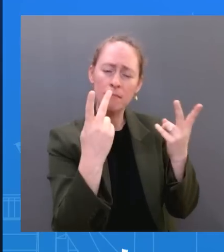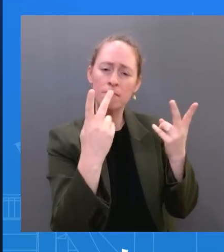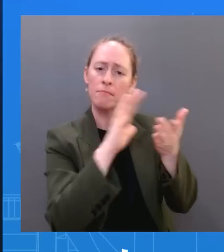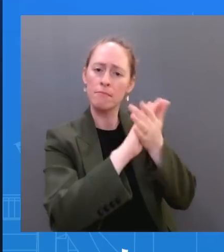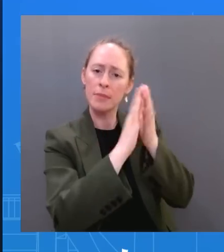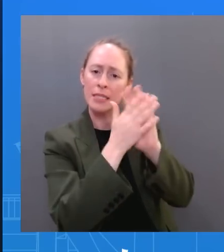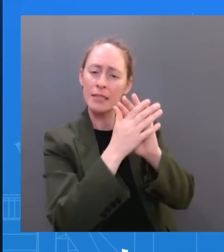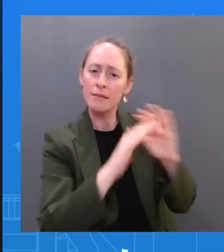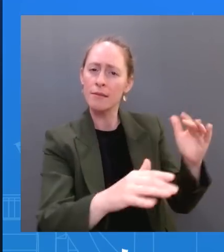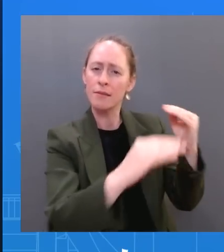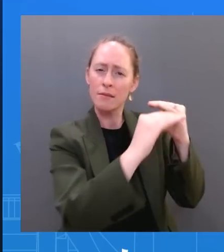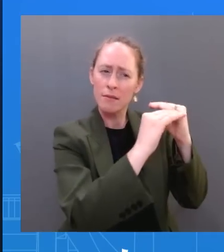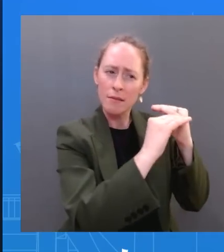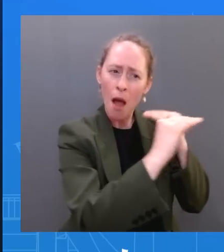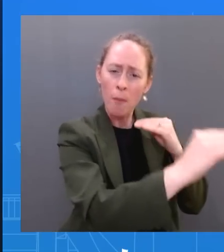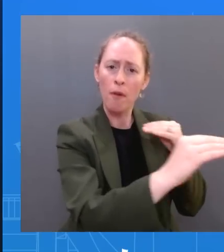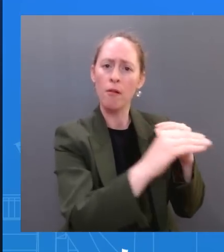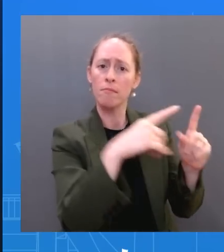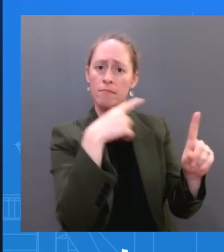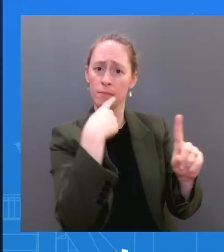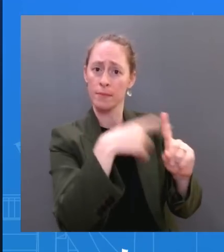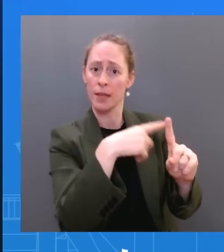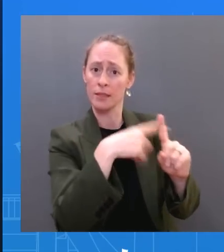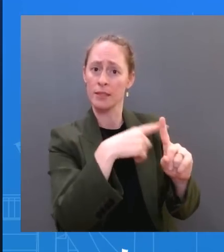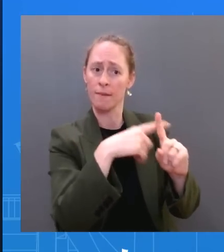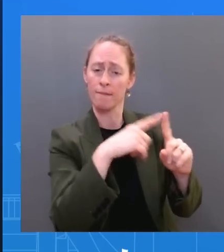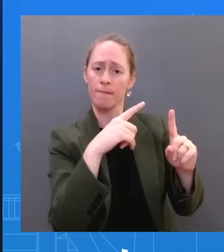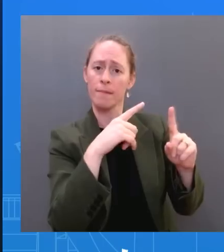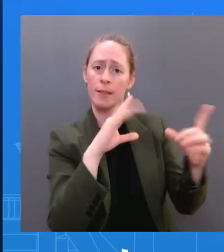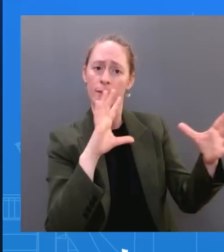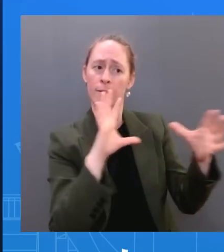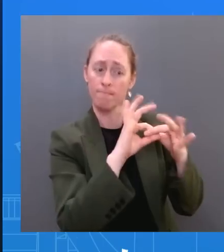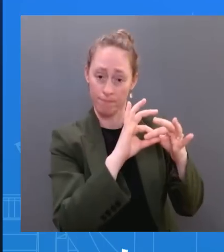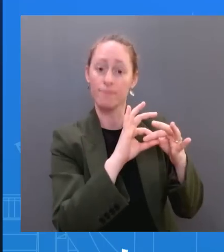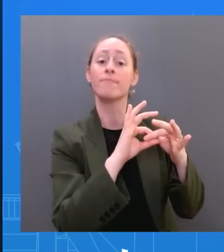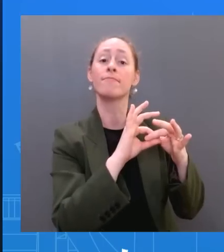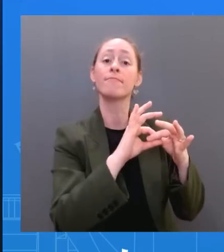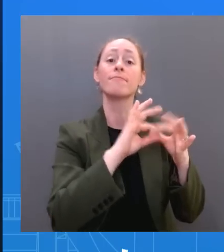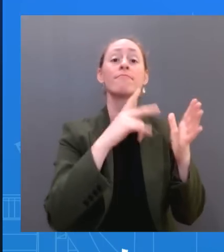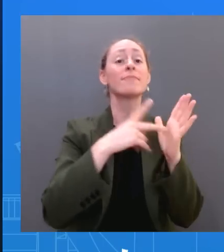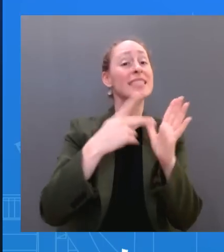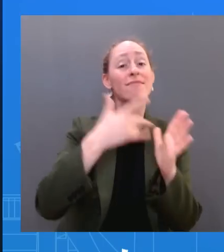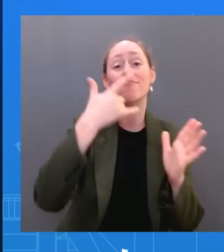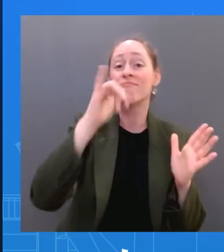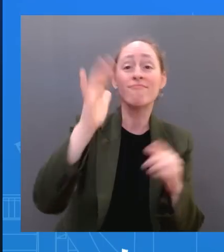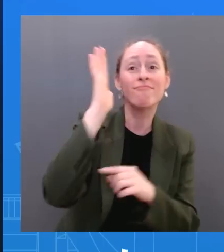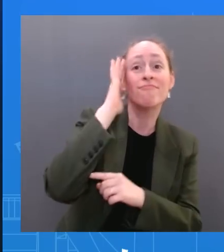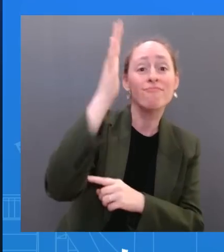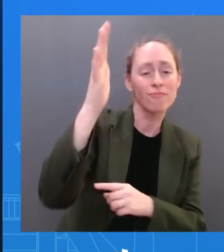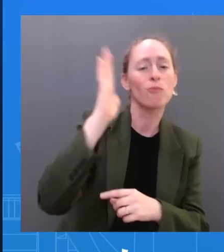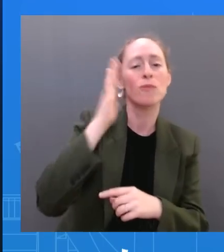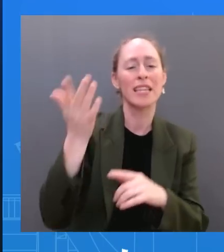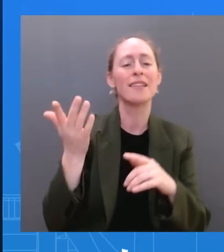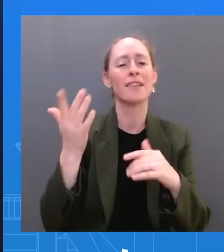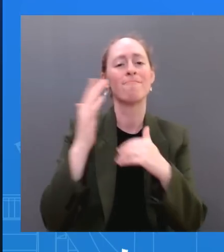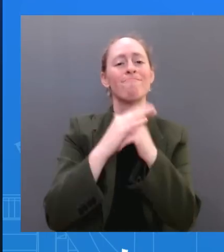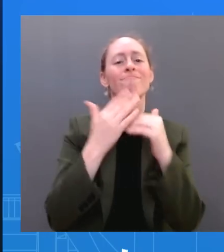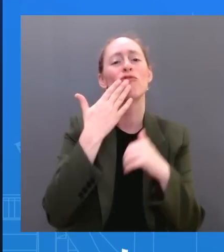President Biden's fundamental objectives when it comes to the Middle East are straightforward: a region with more stability and fewer wars